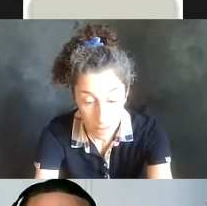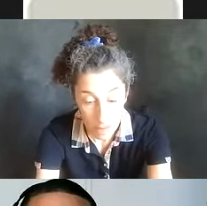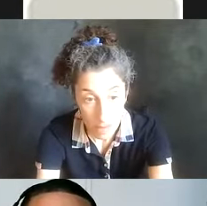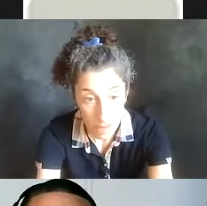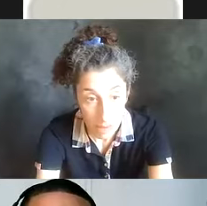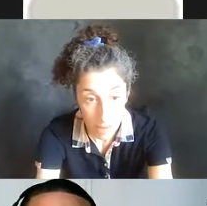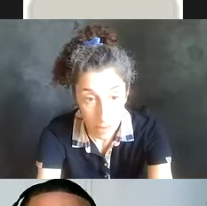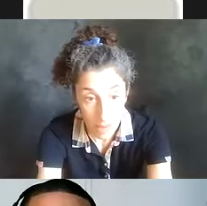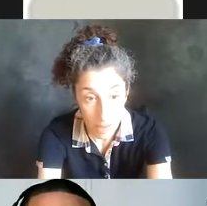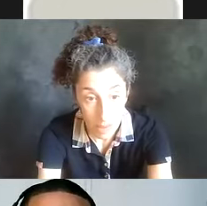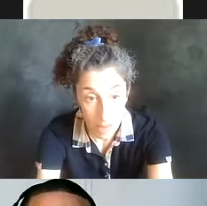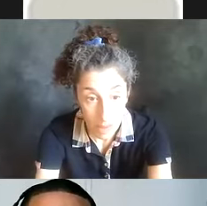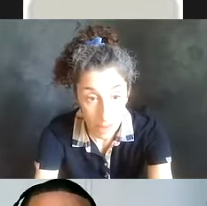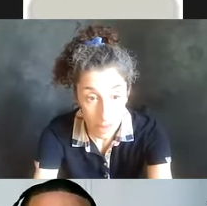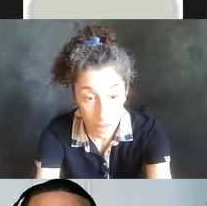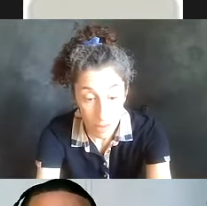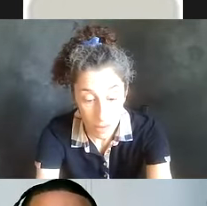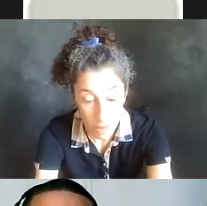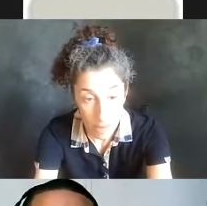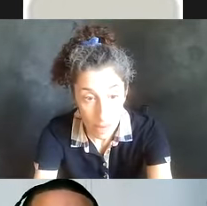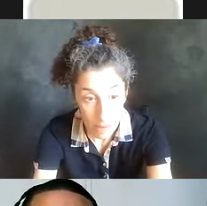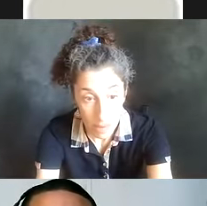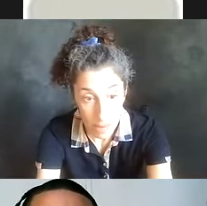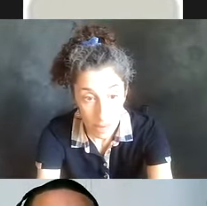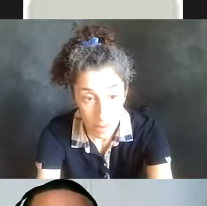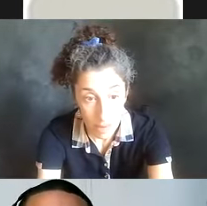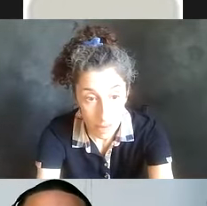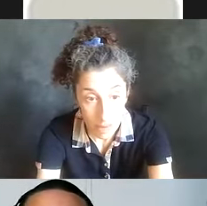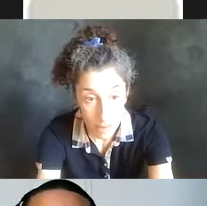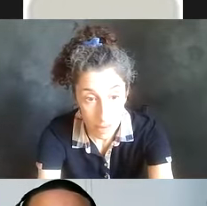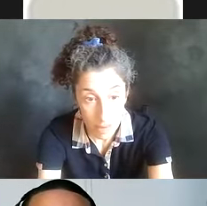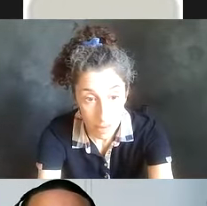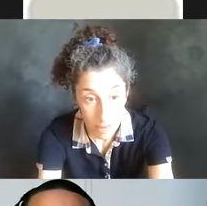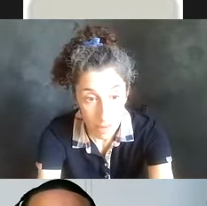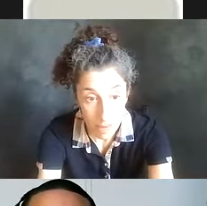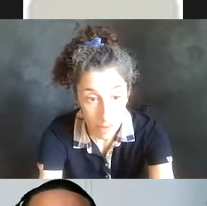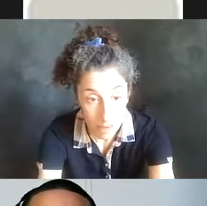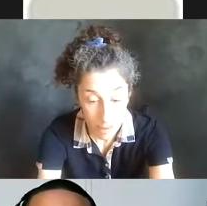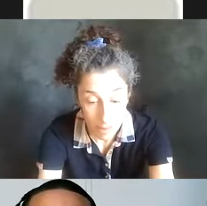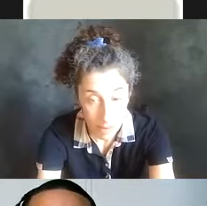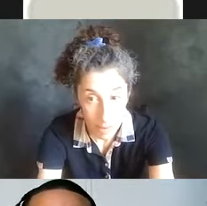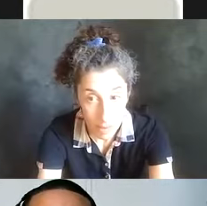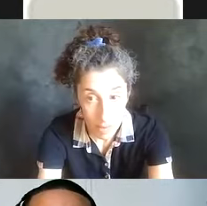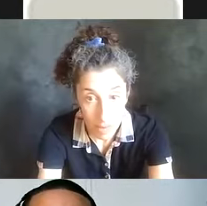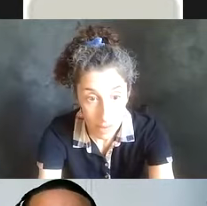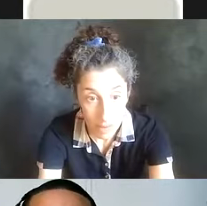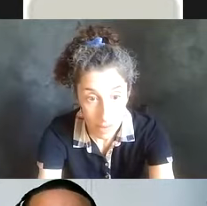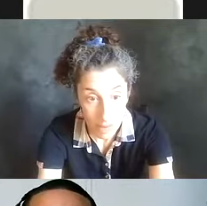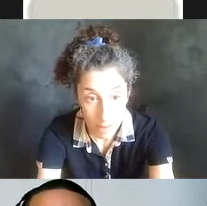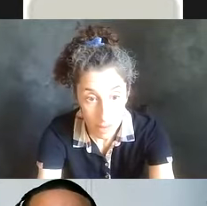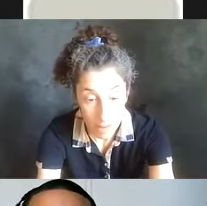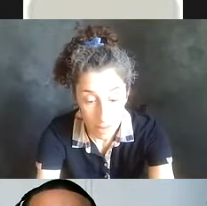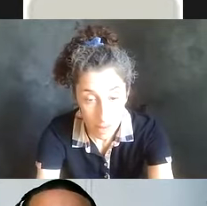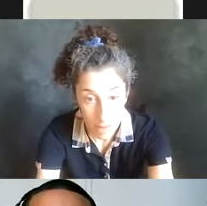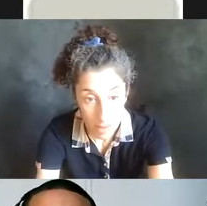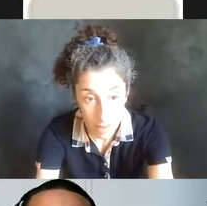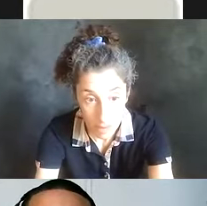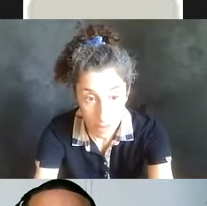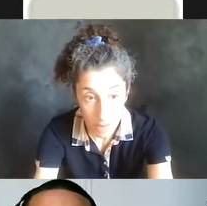due to the war on terror. My first year in El Paso, I had to get held back a grade because